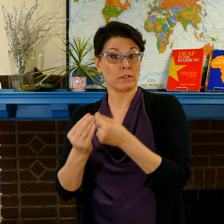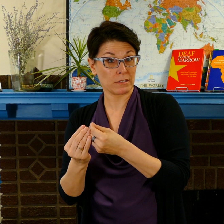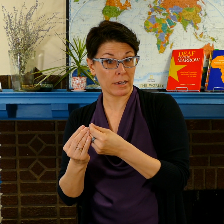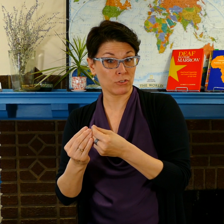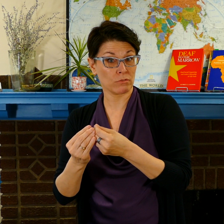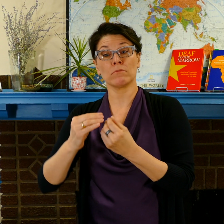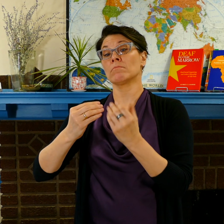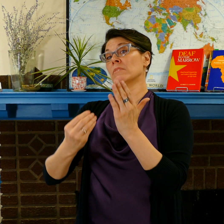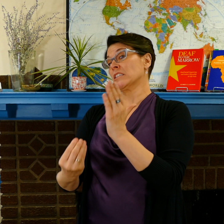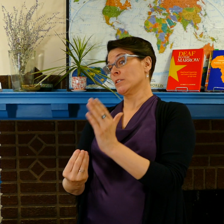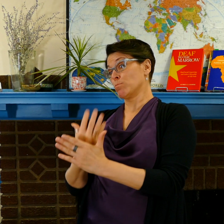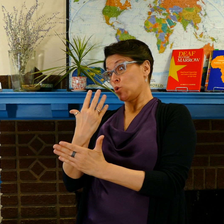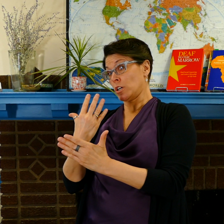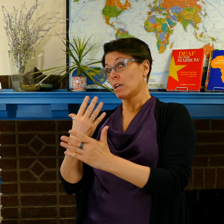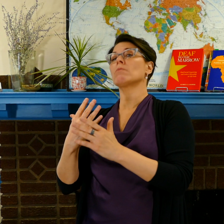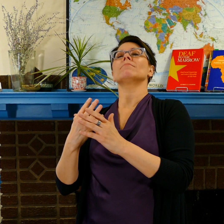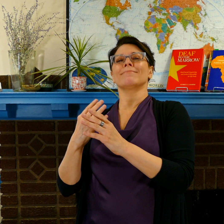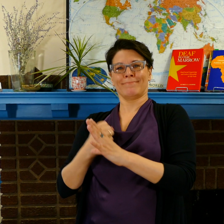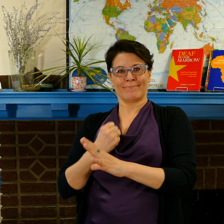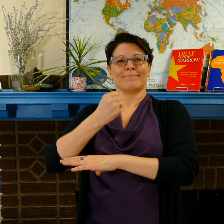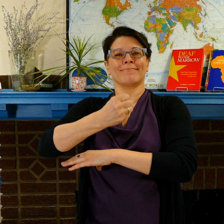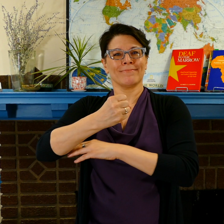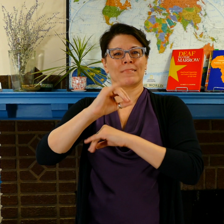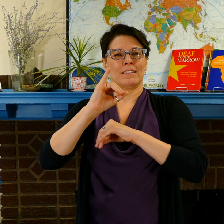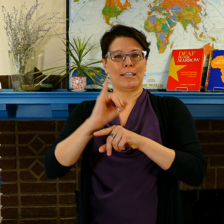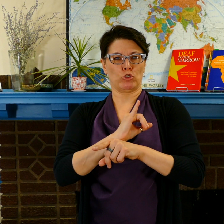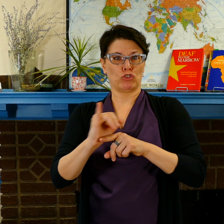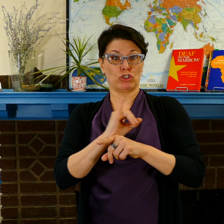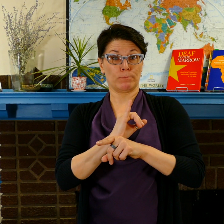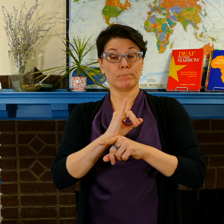followed by an internship placement in the Spring semester.